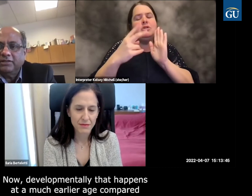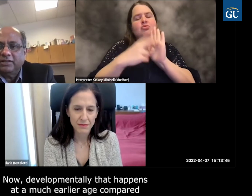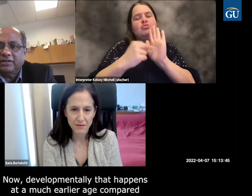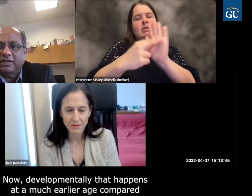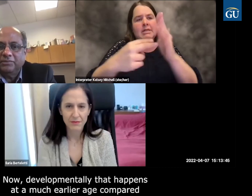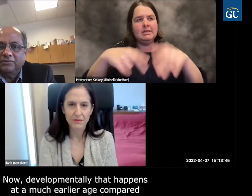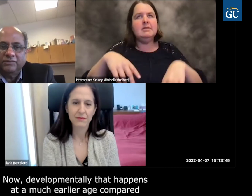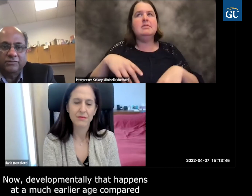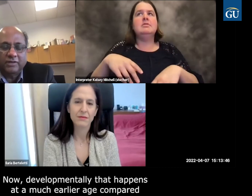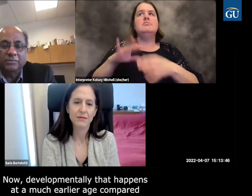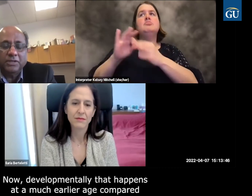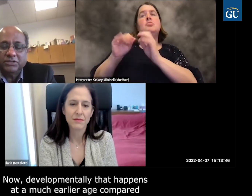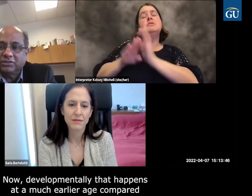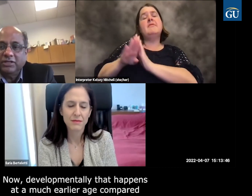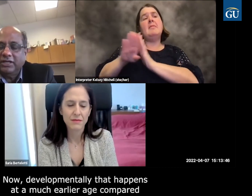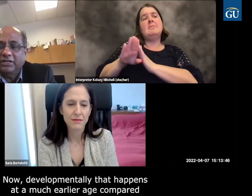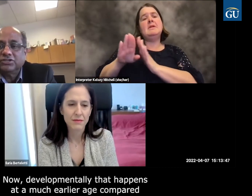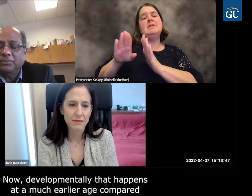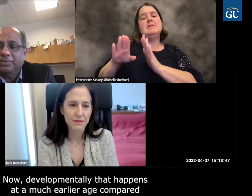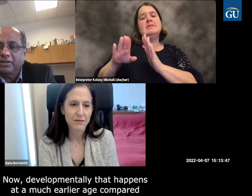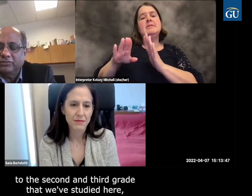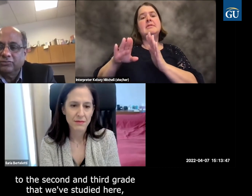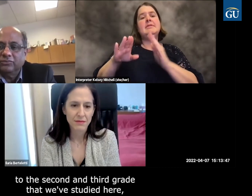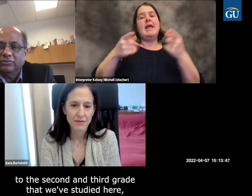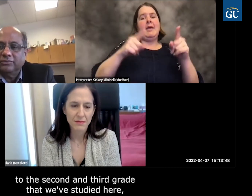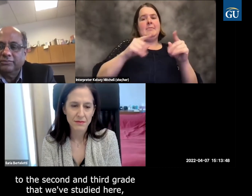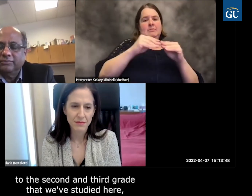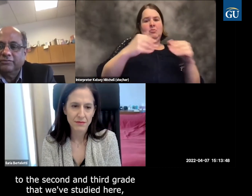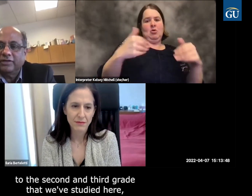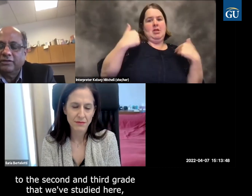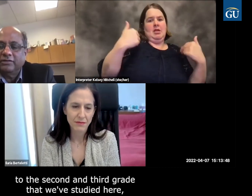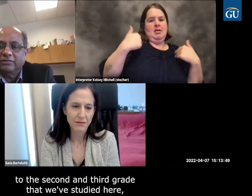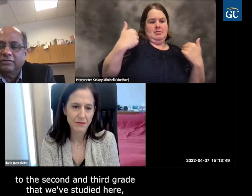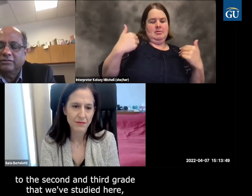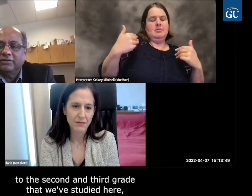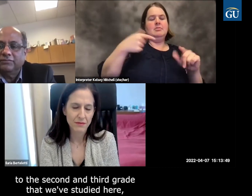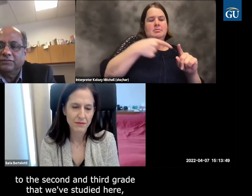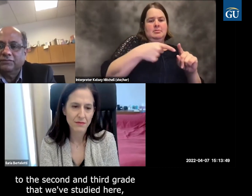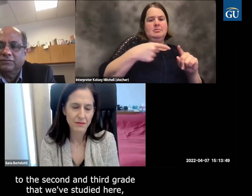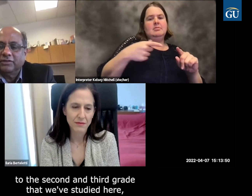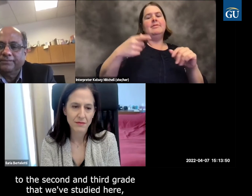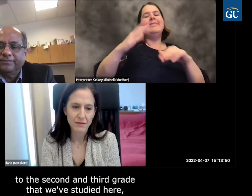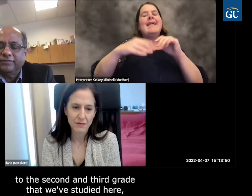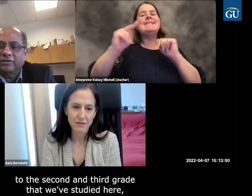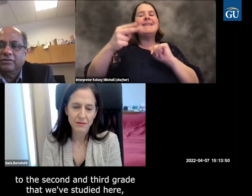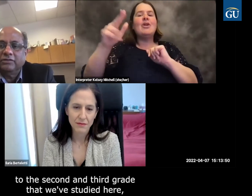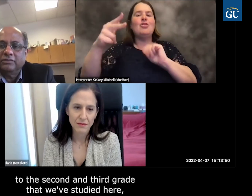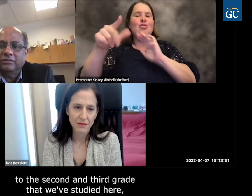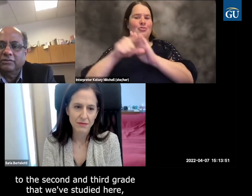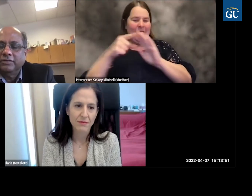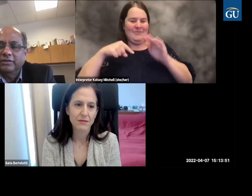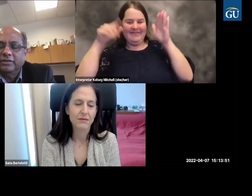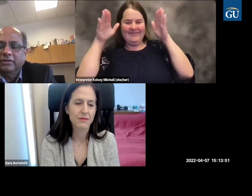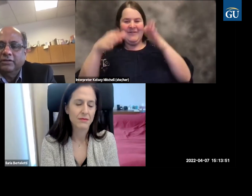that happens at a much earlier age compared to the second and third grade